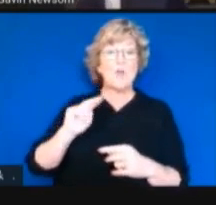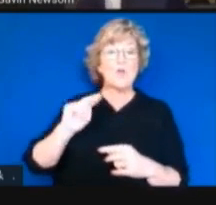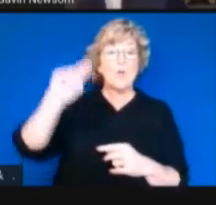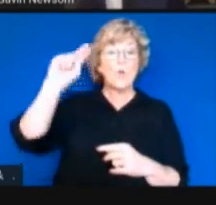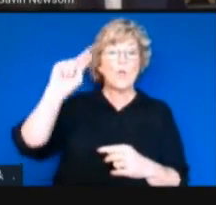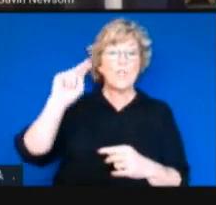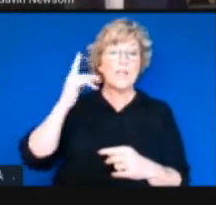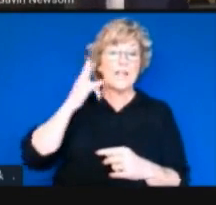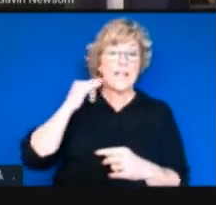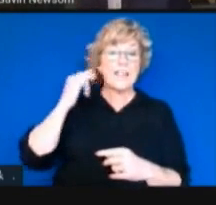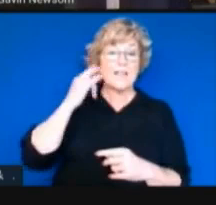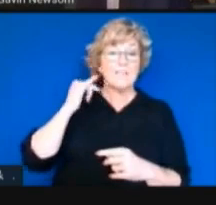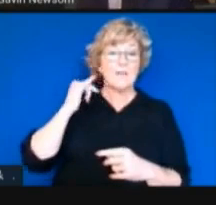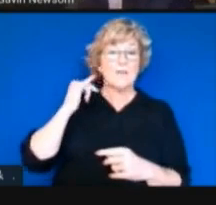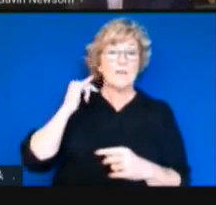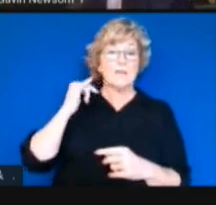GREATER SACRAMENTO REGION, 16.2.